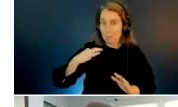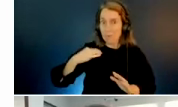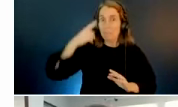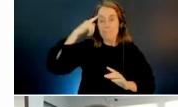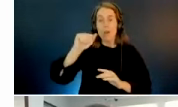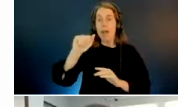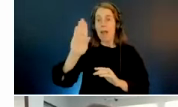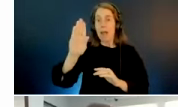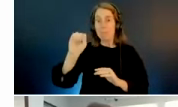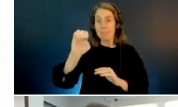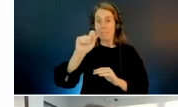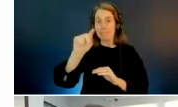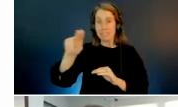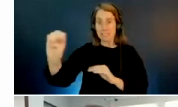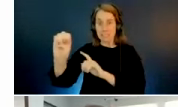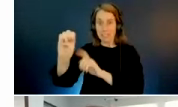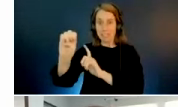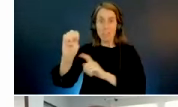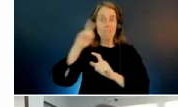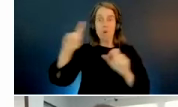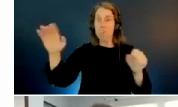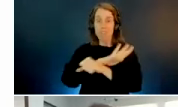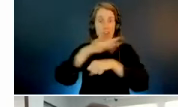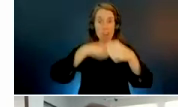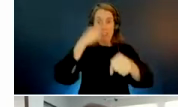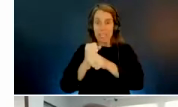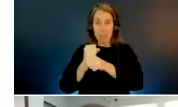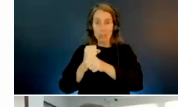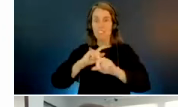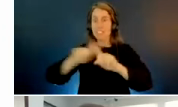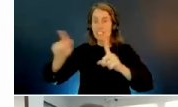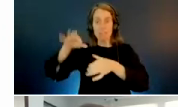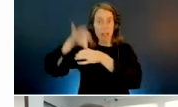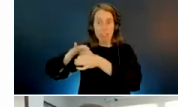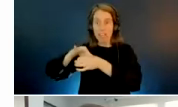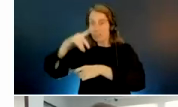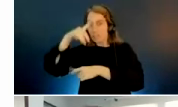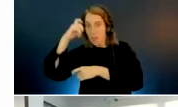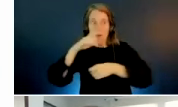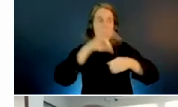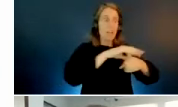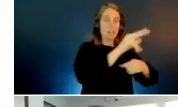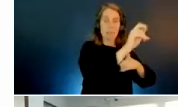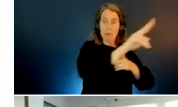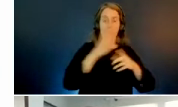disability um at once and they will be sent to you 30 days before um ish before the election